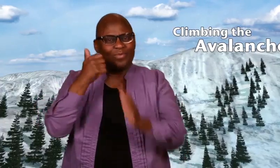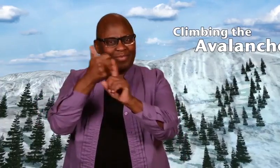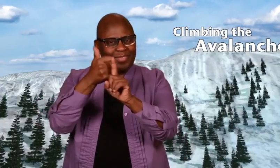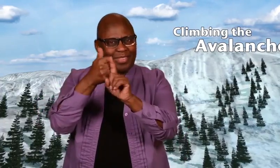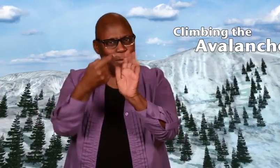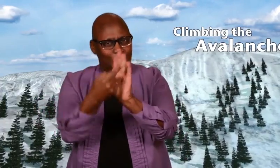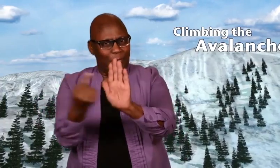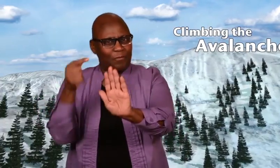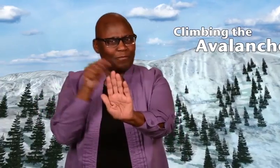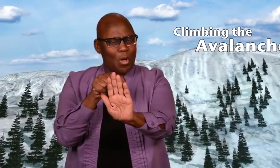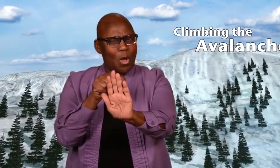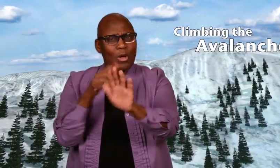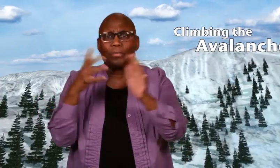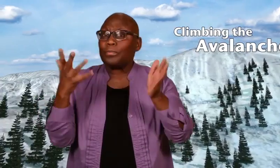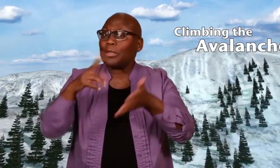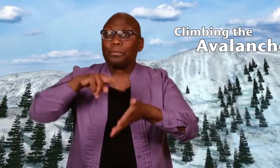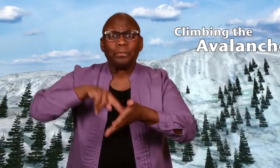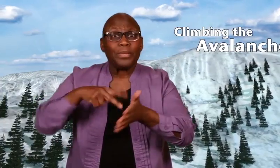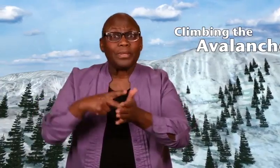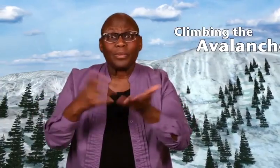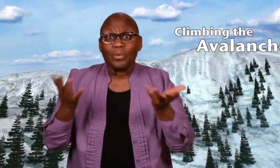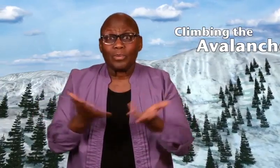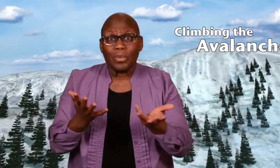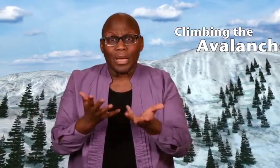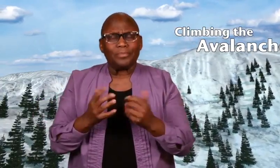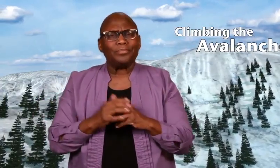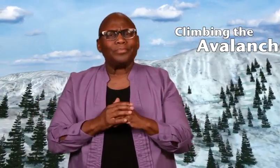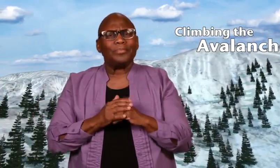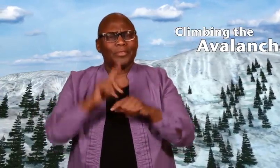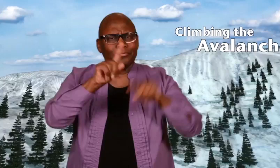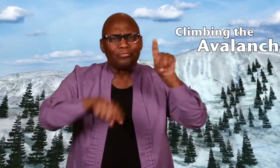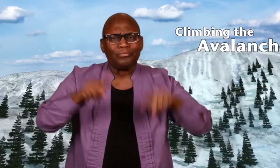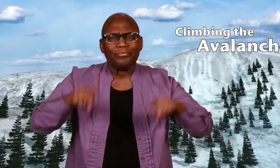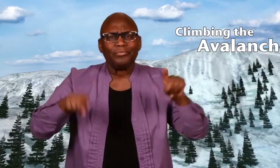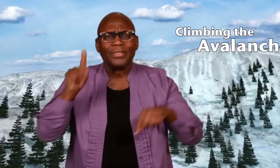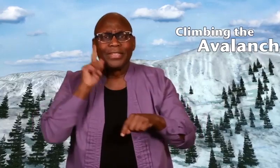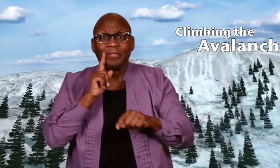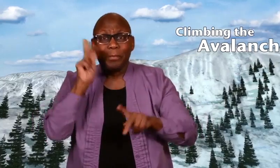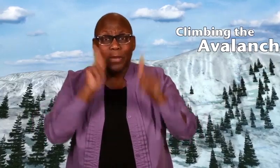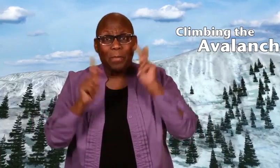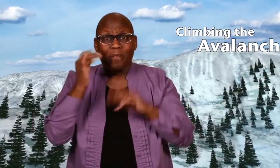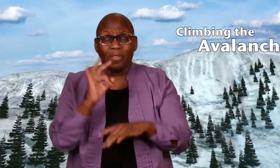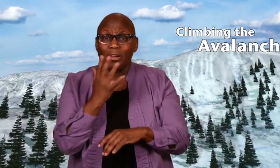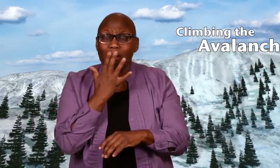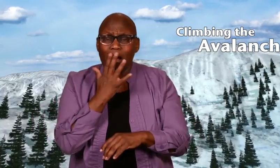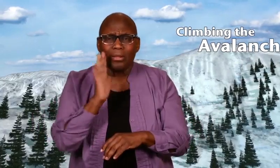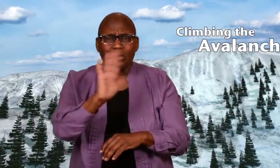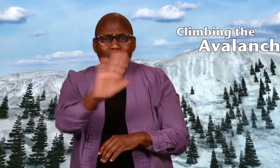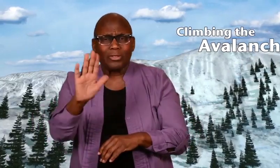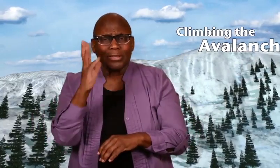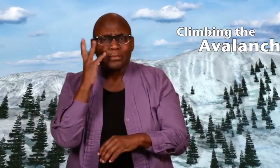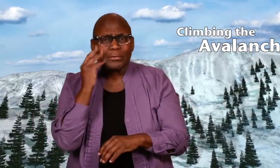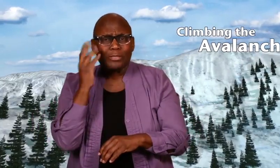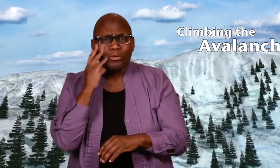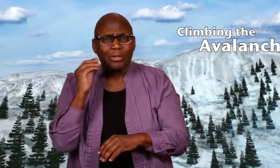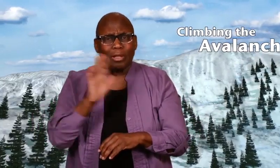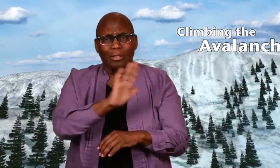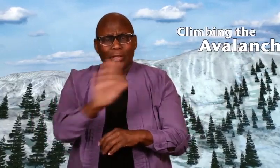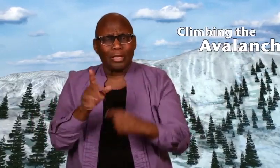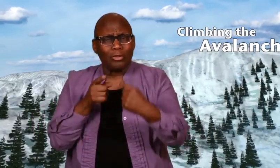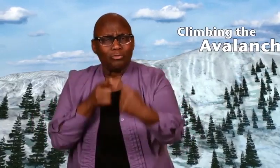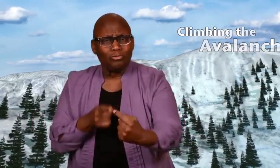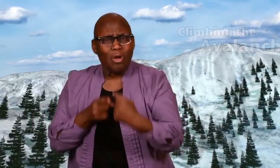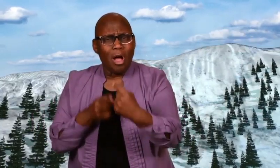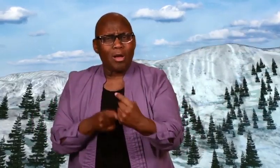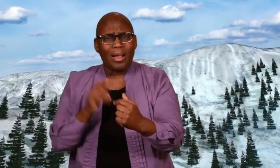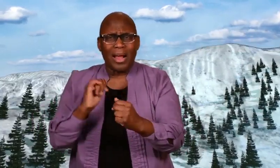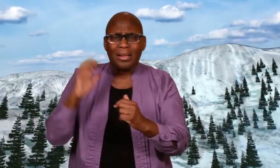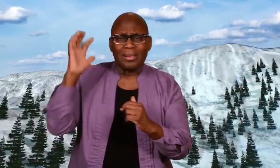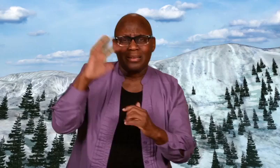It reflects the challenge that many people of color feel as they struggle through a mountain of